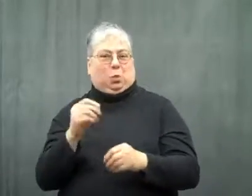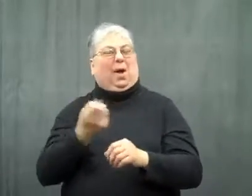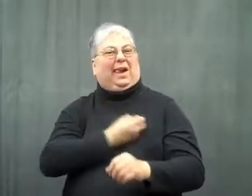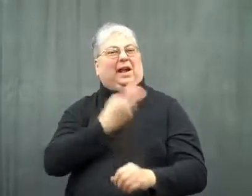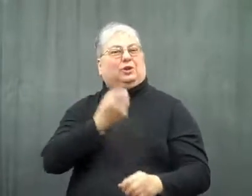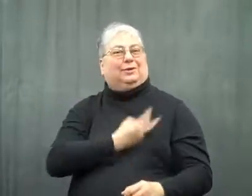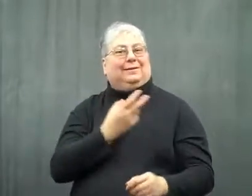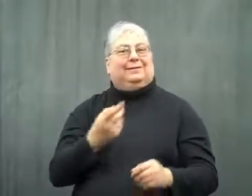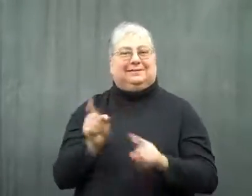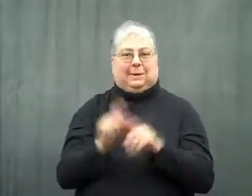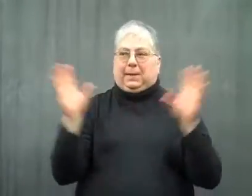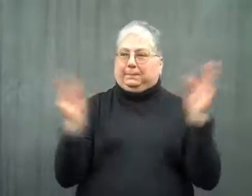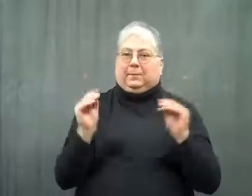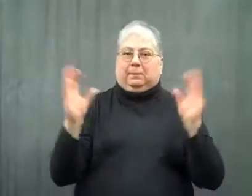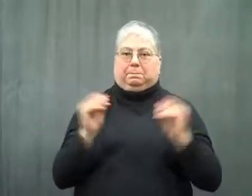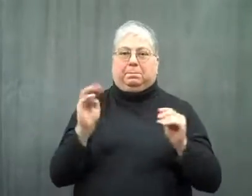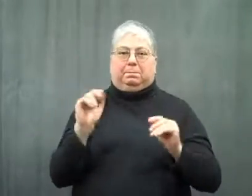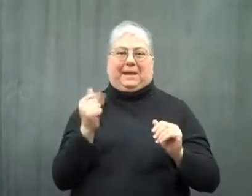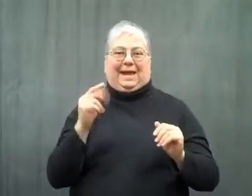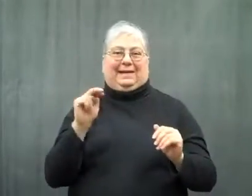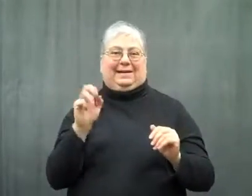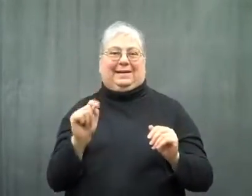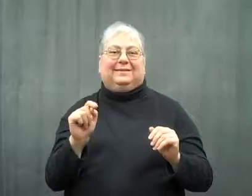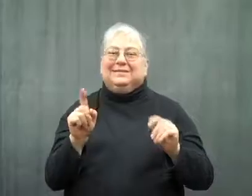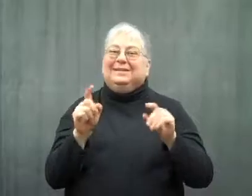That creates an electrical force with magnetism.